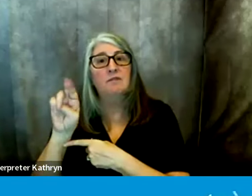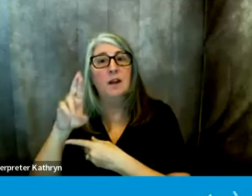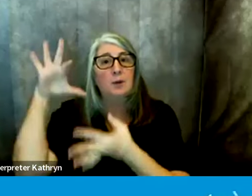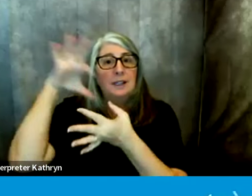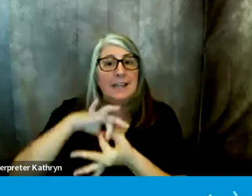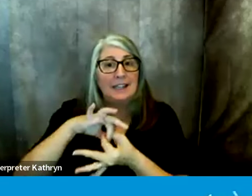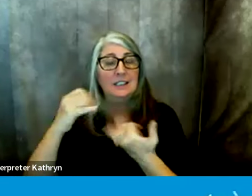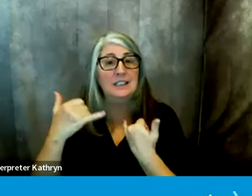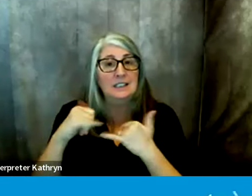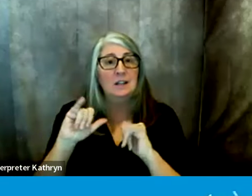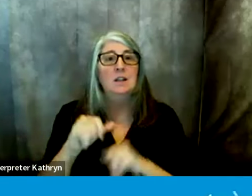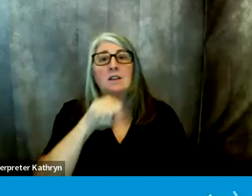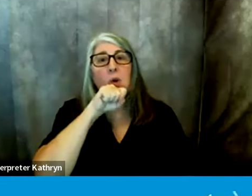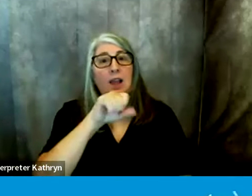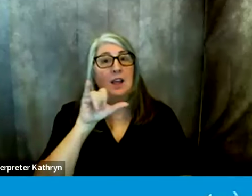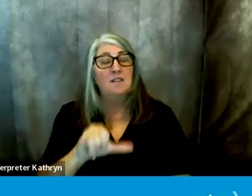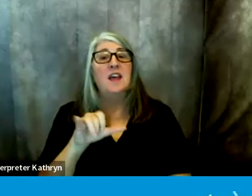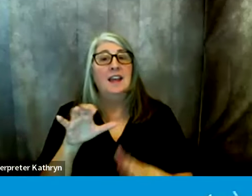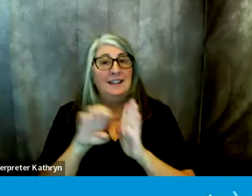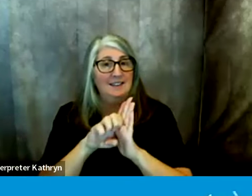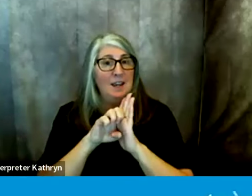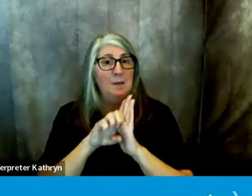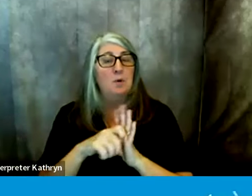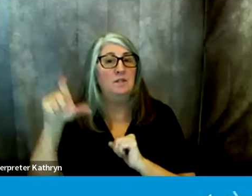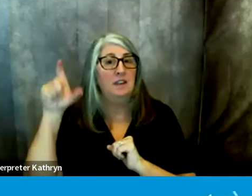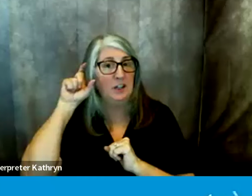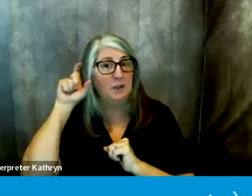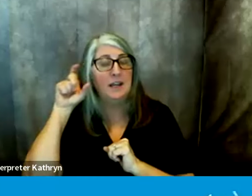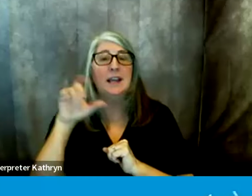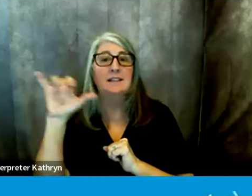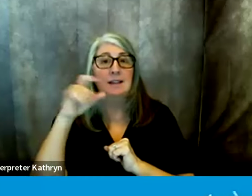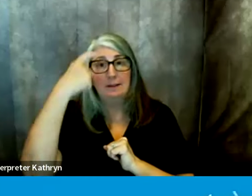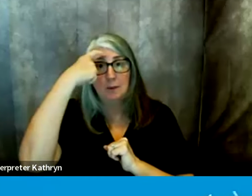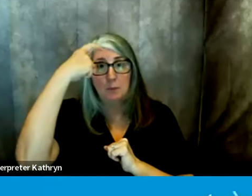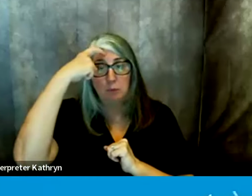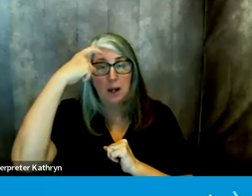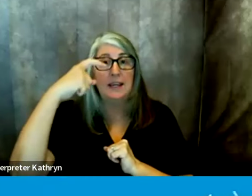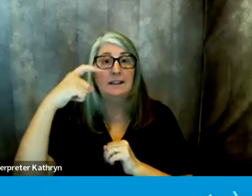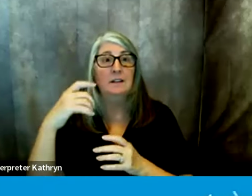going back to that hearing aid amplification. Making that sound, and certainly Dr. Kreydin,